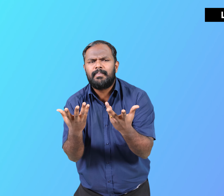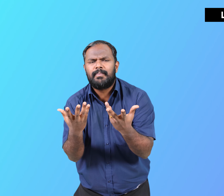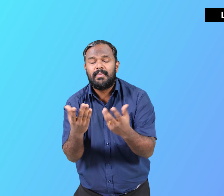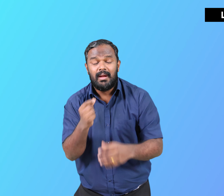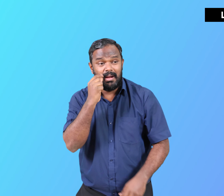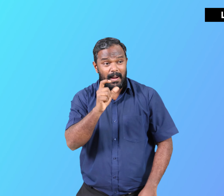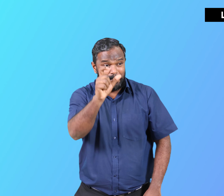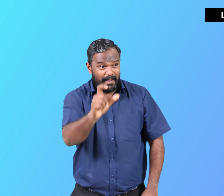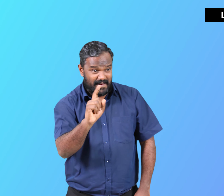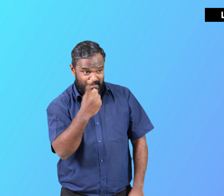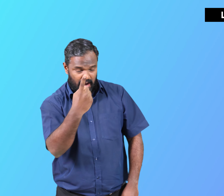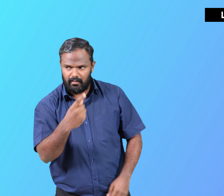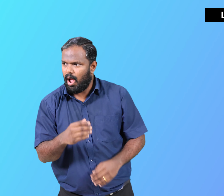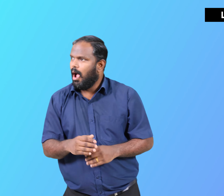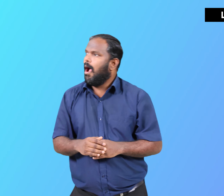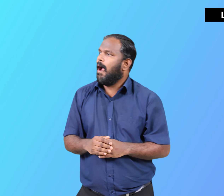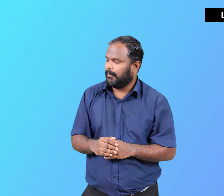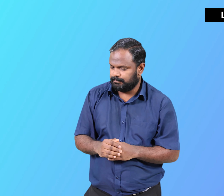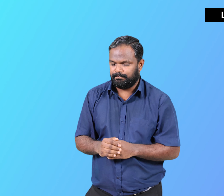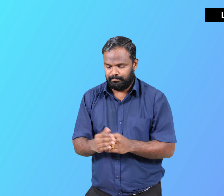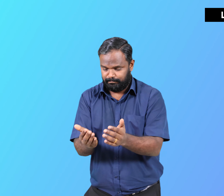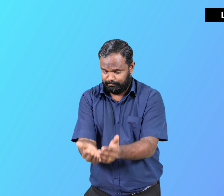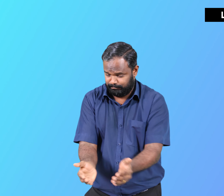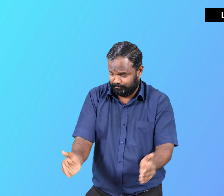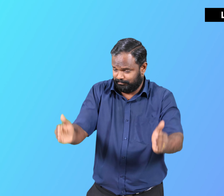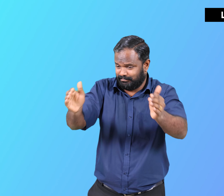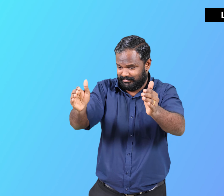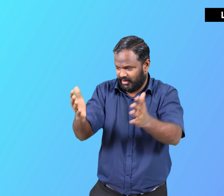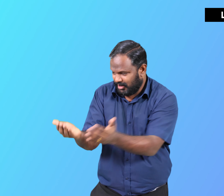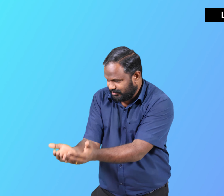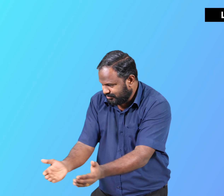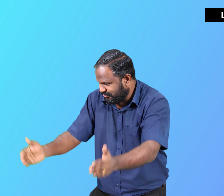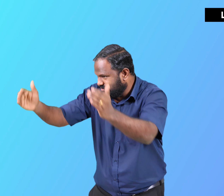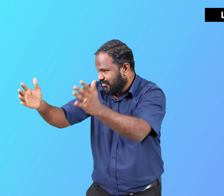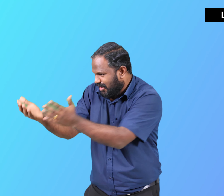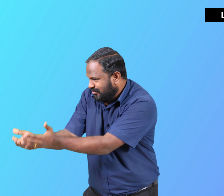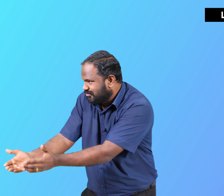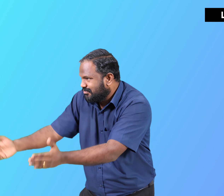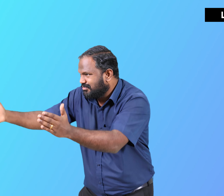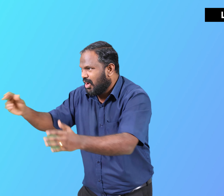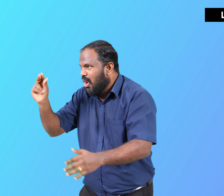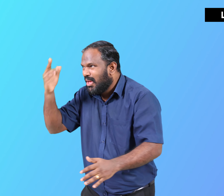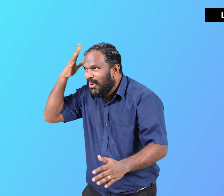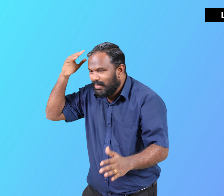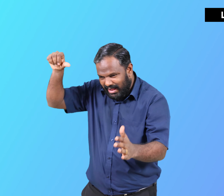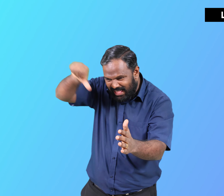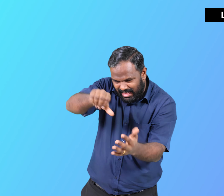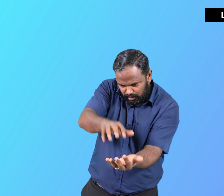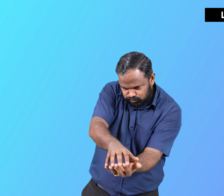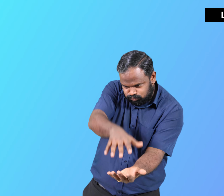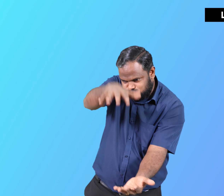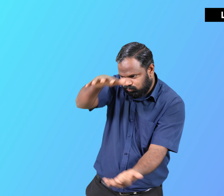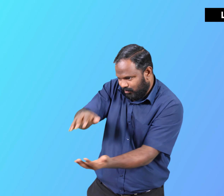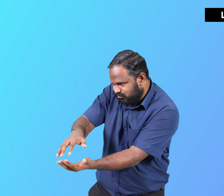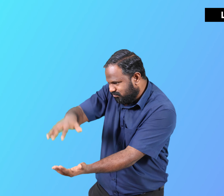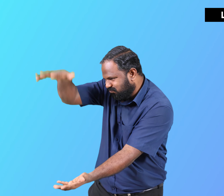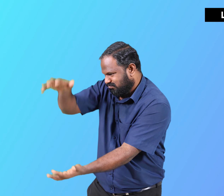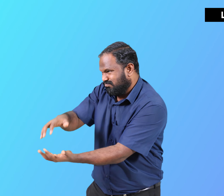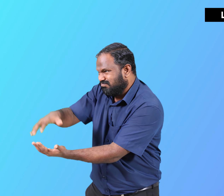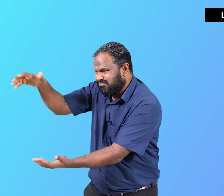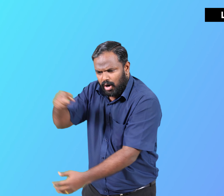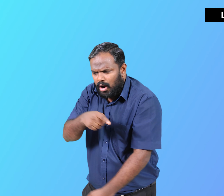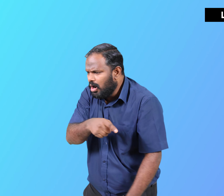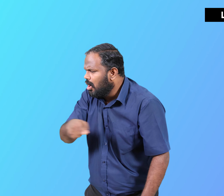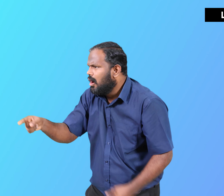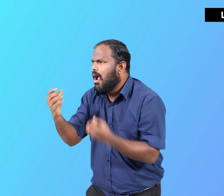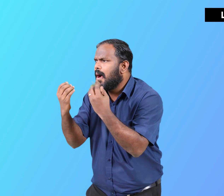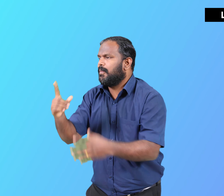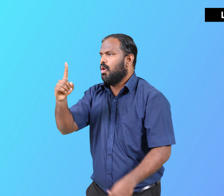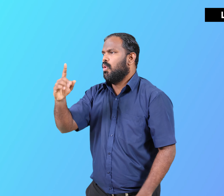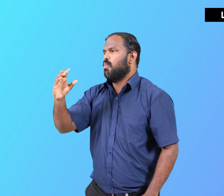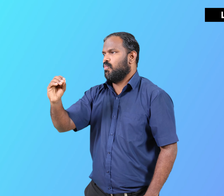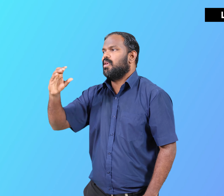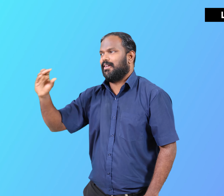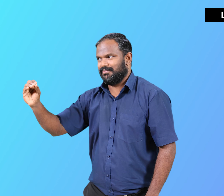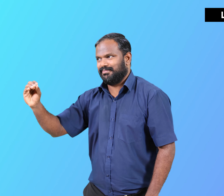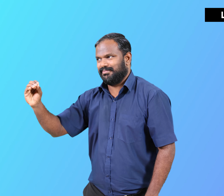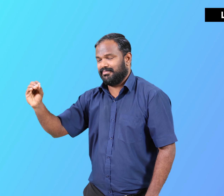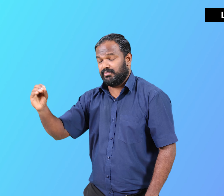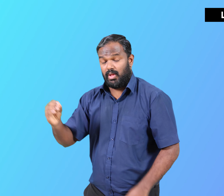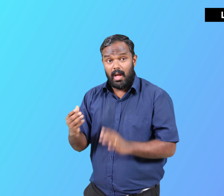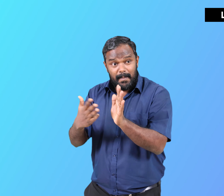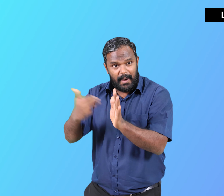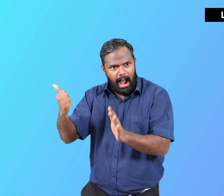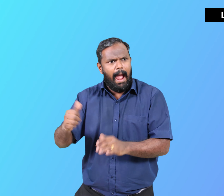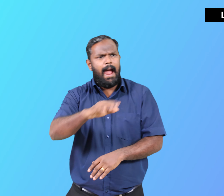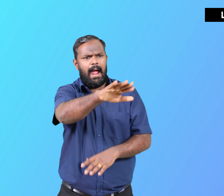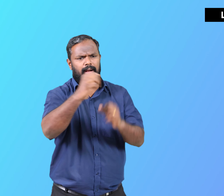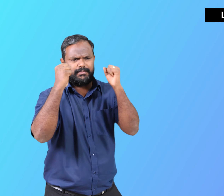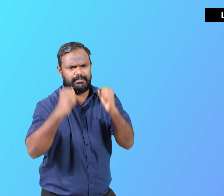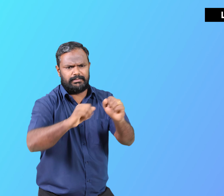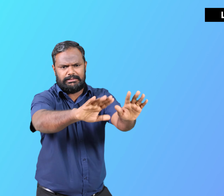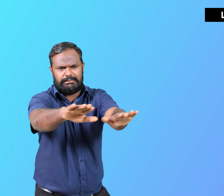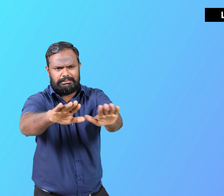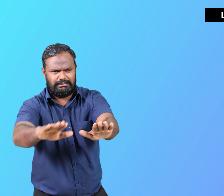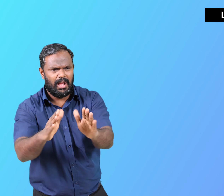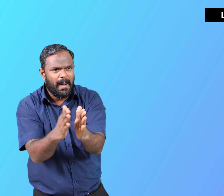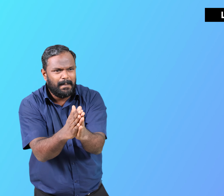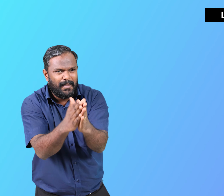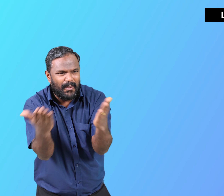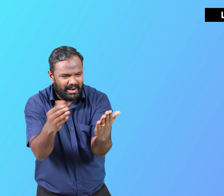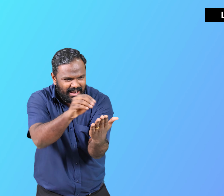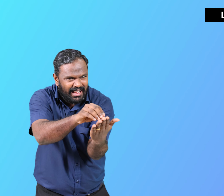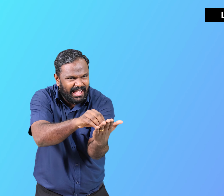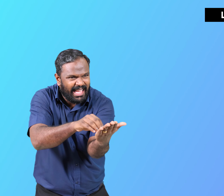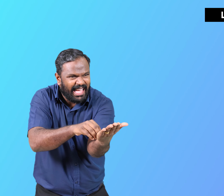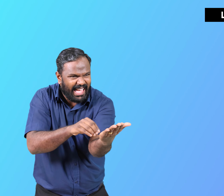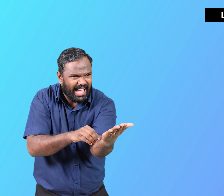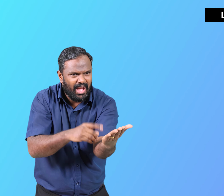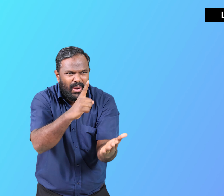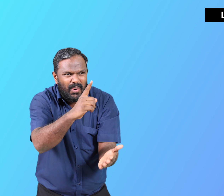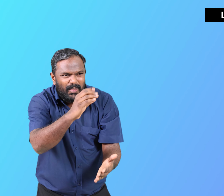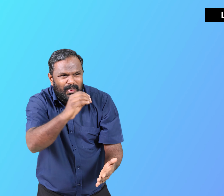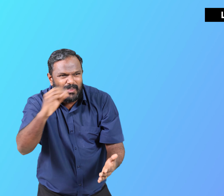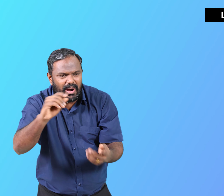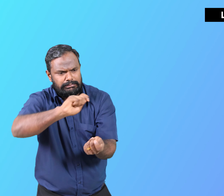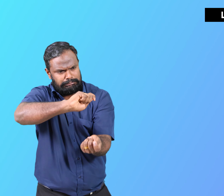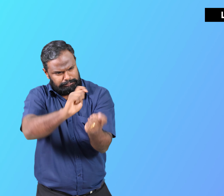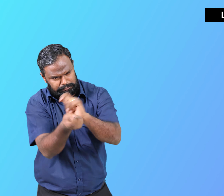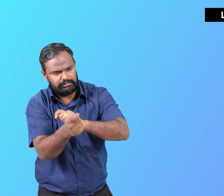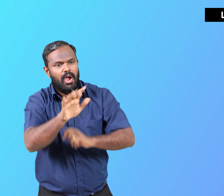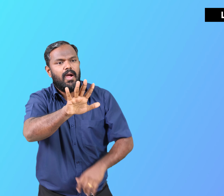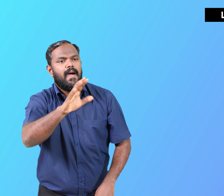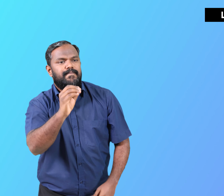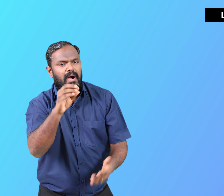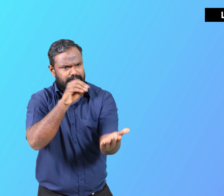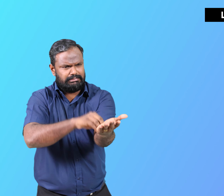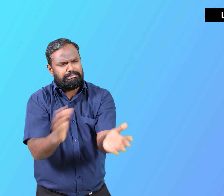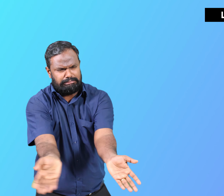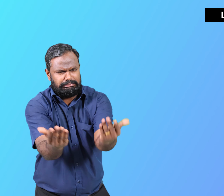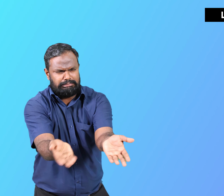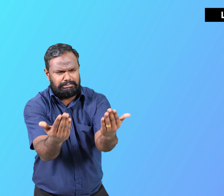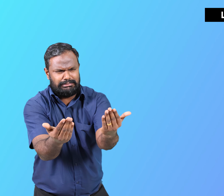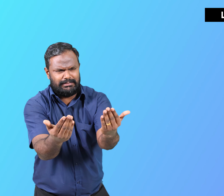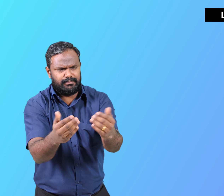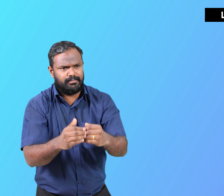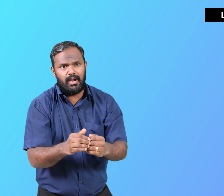He answered, ‘I owe him 100 large jars of olive oil.’ The manager said to him, ‘Here is your bill. Hurry! Sit down and make the bill less. Write 50 jars.’